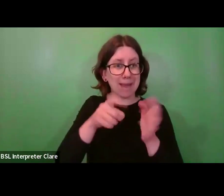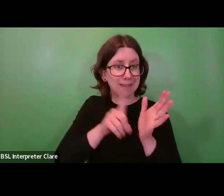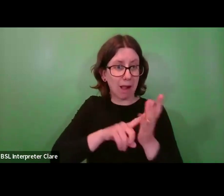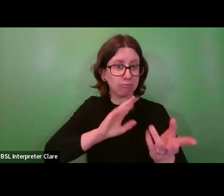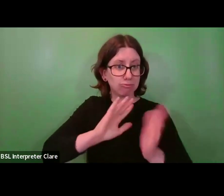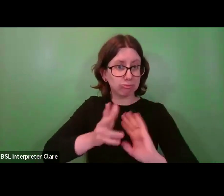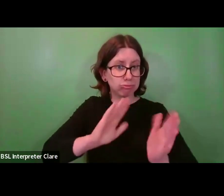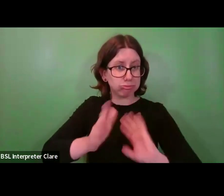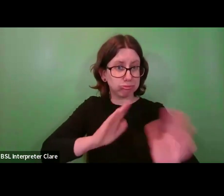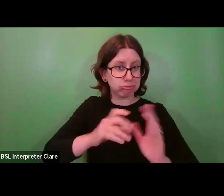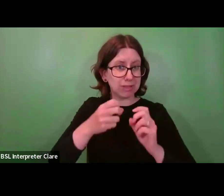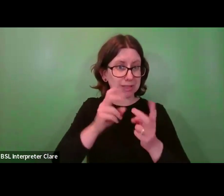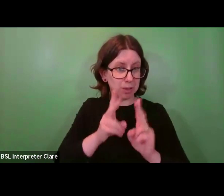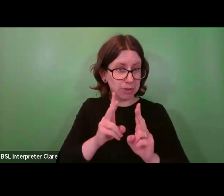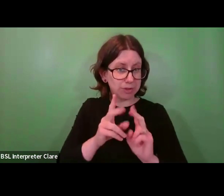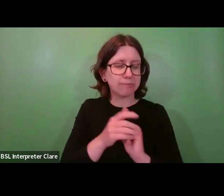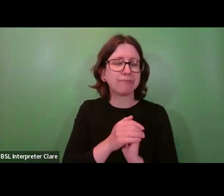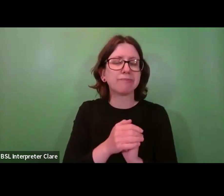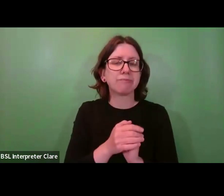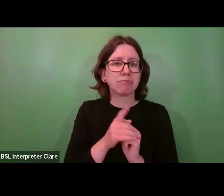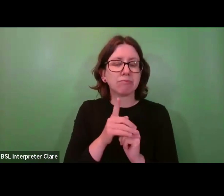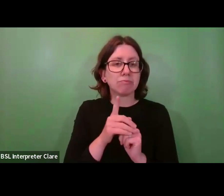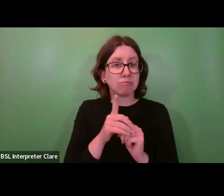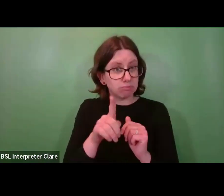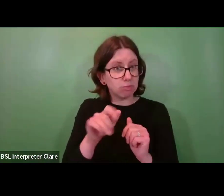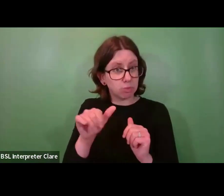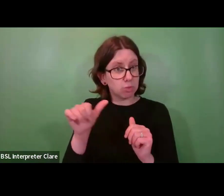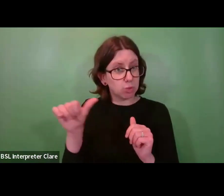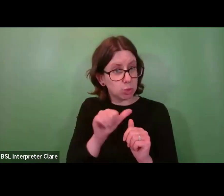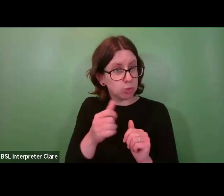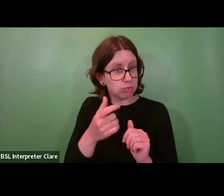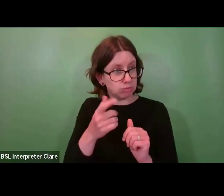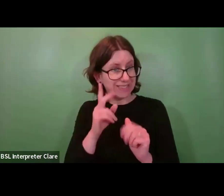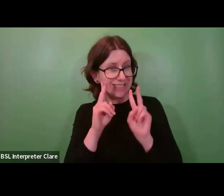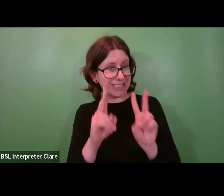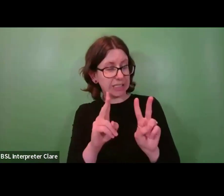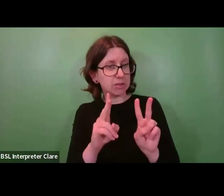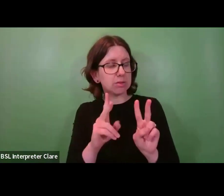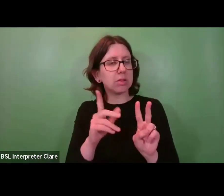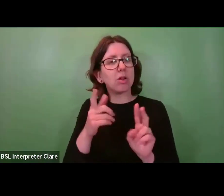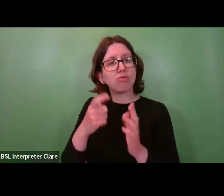on the call. And that should be on your screen. We recommend joining from a